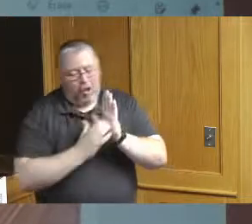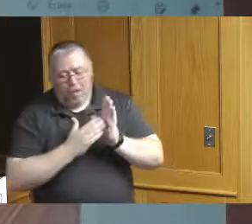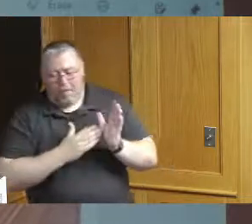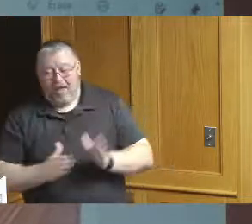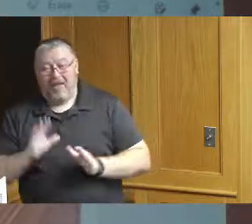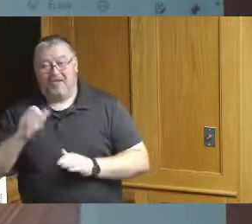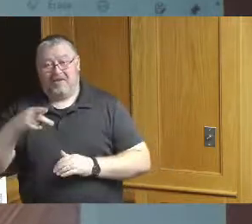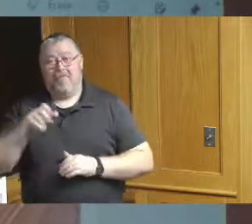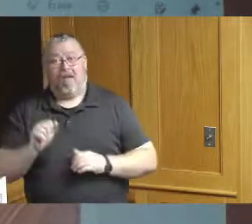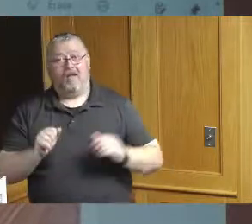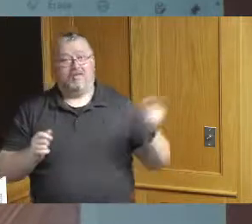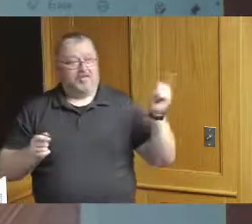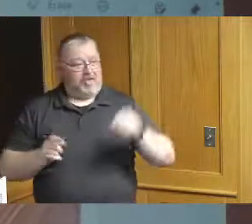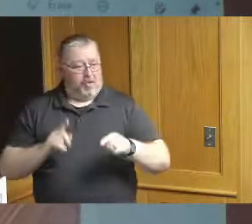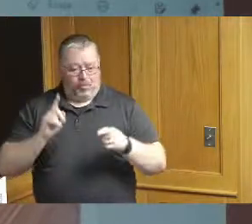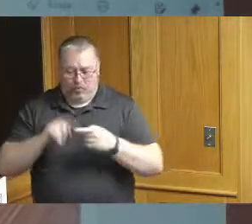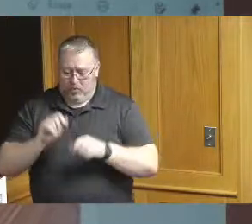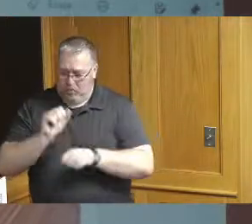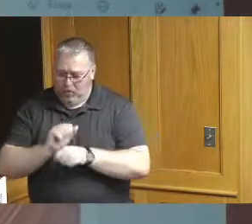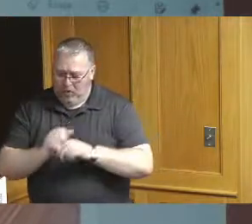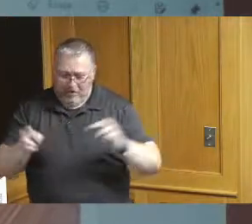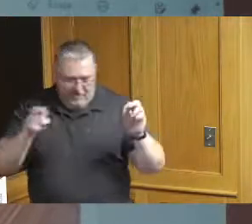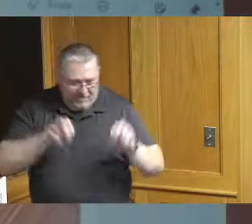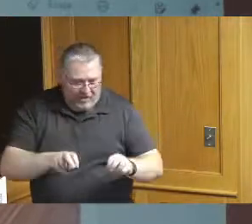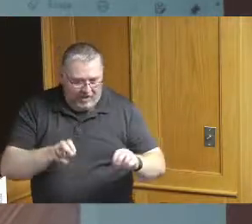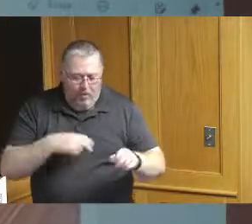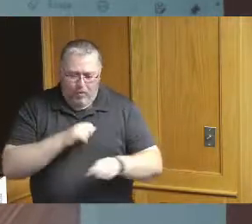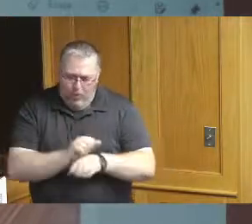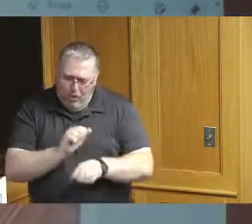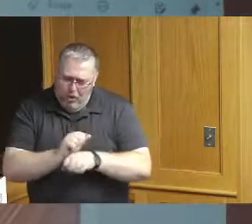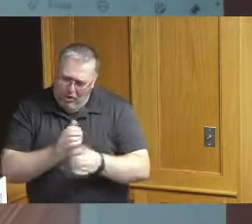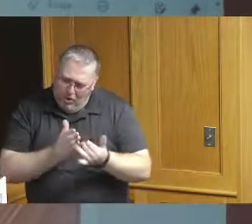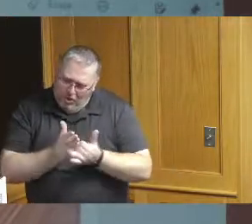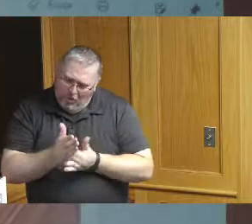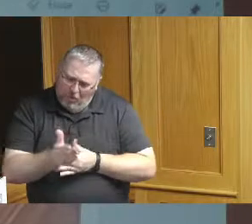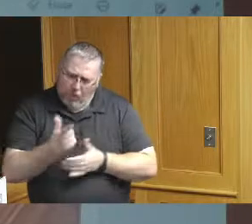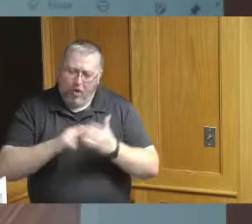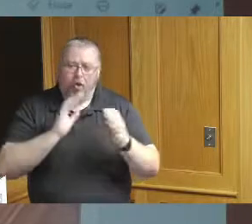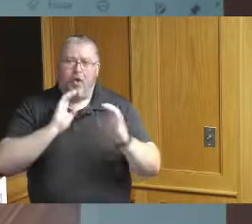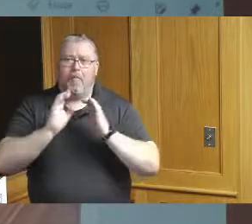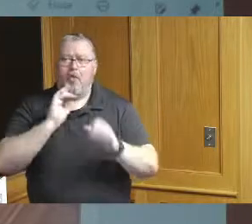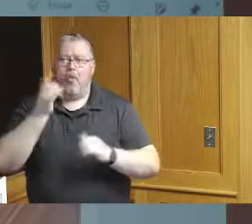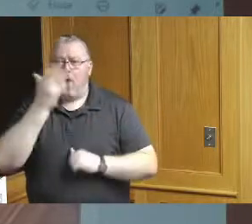came down to sorter and we sat down and worked through what the communication was going to be